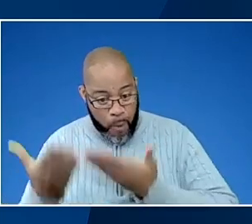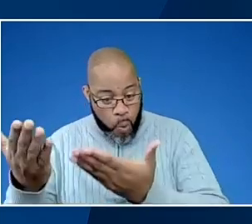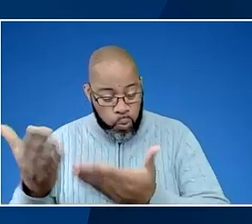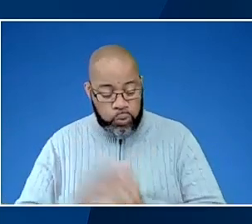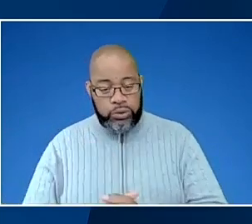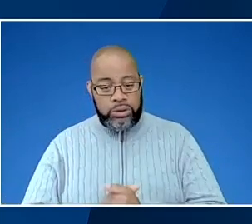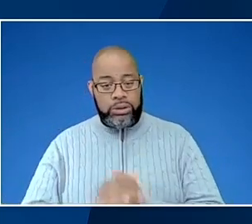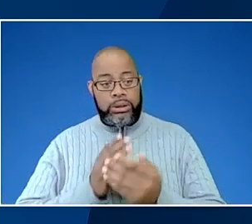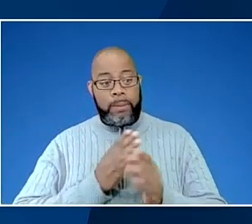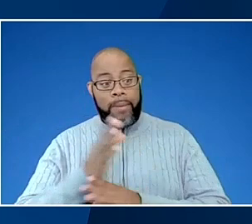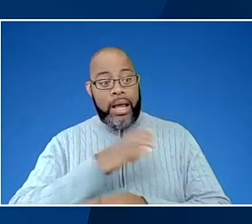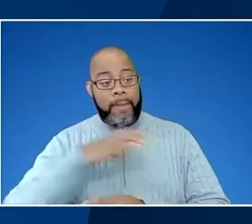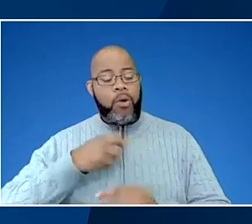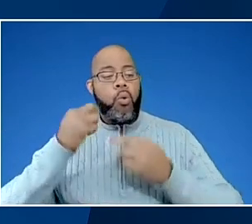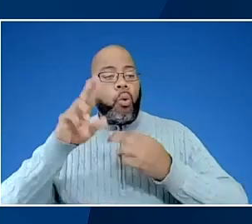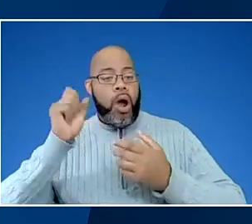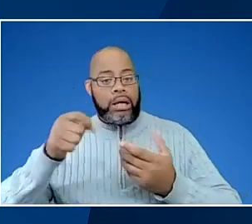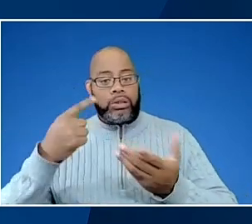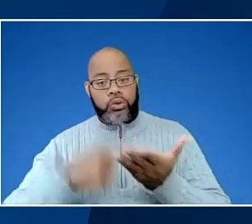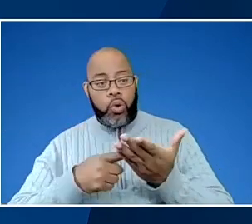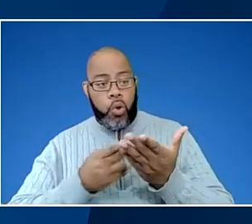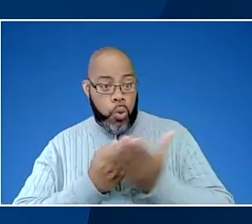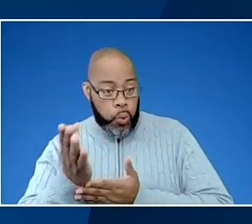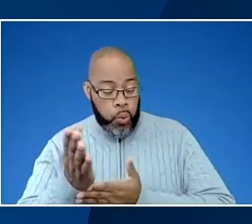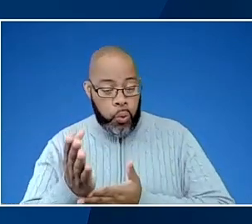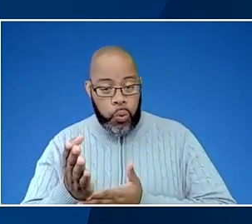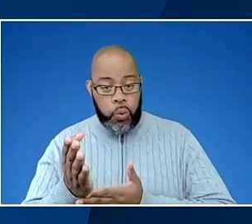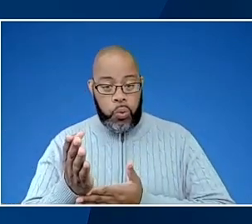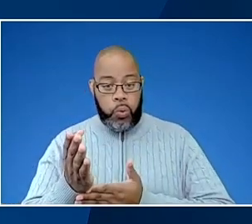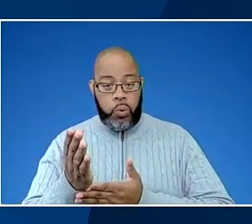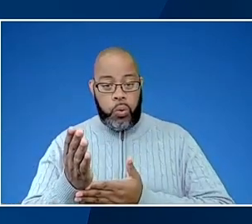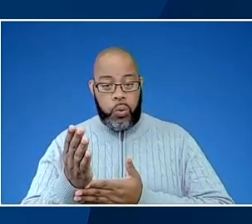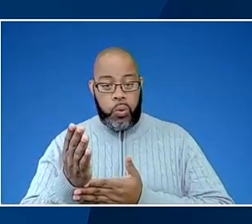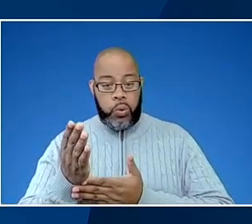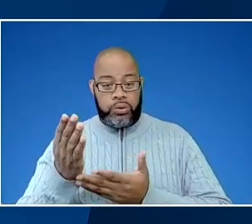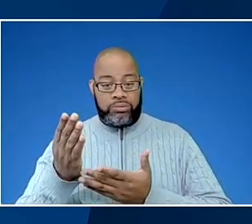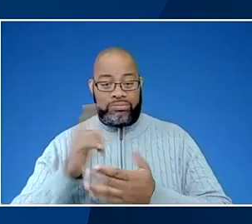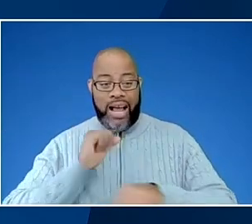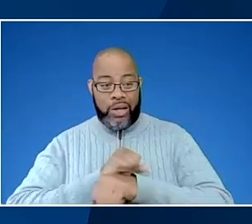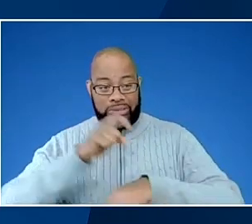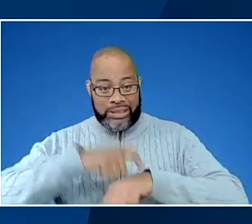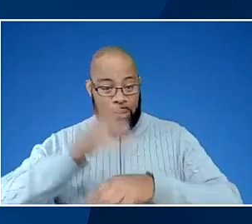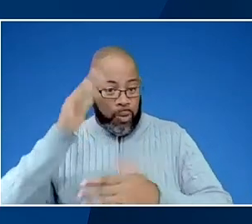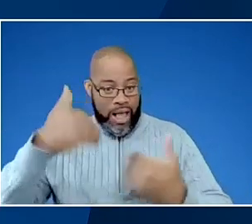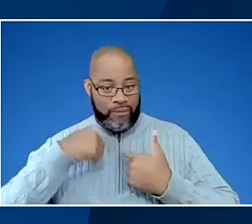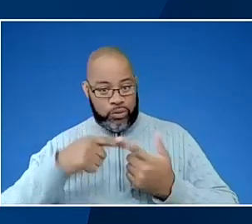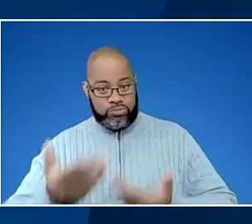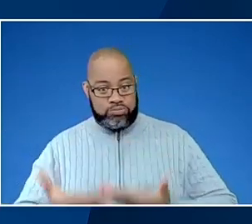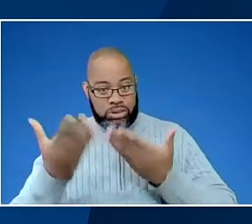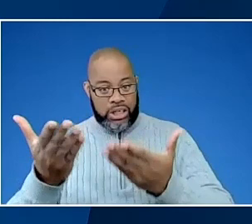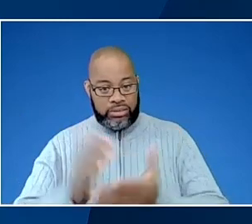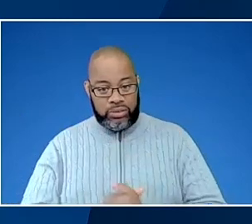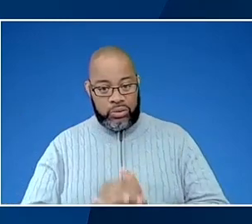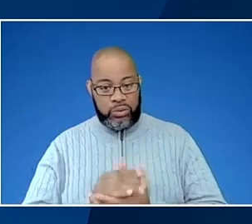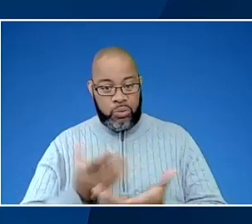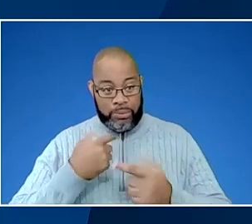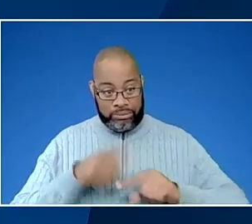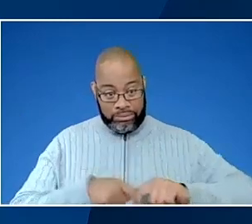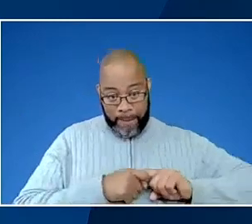Or I can talk through the time, the actual time that you'll have to present. You want me to stop there and like- before